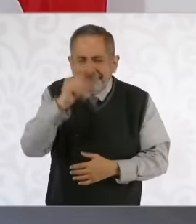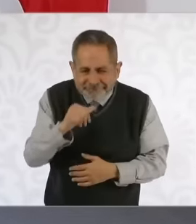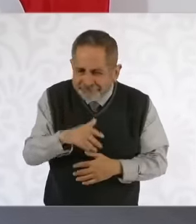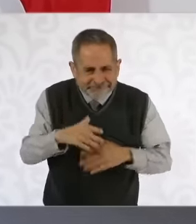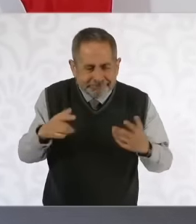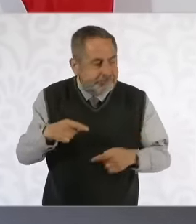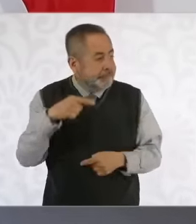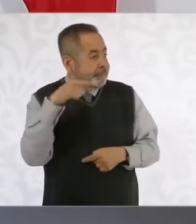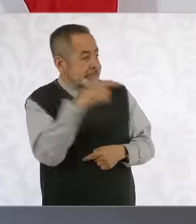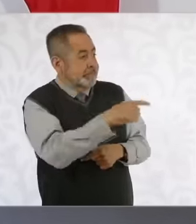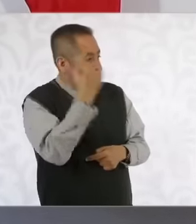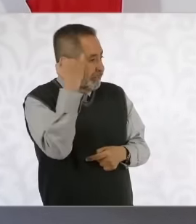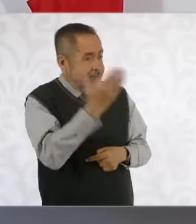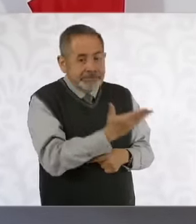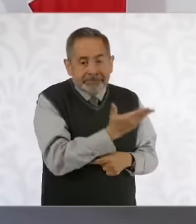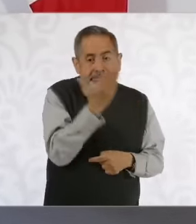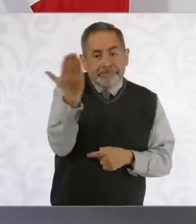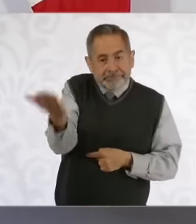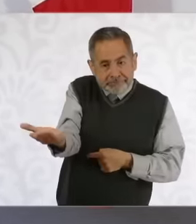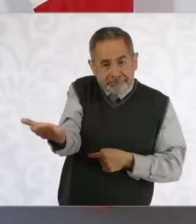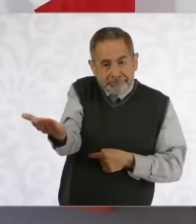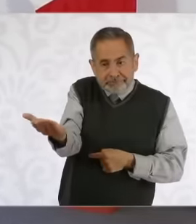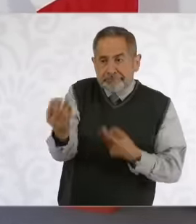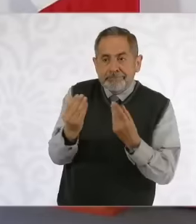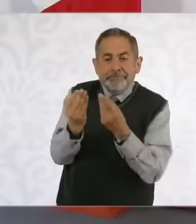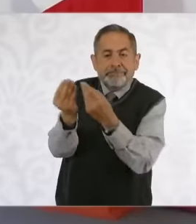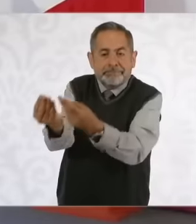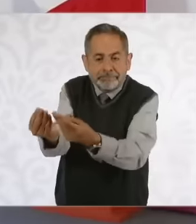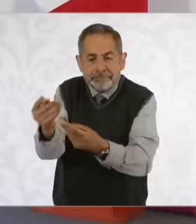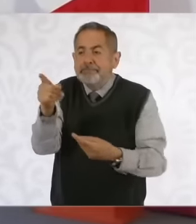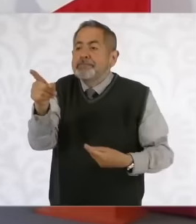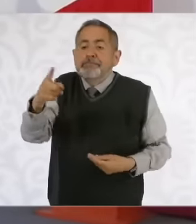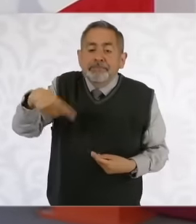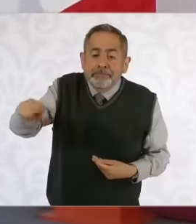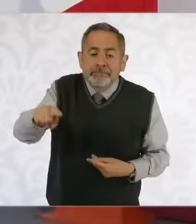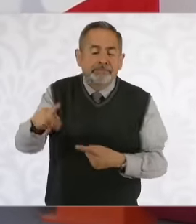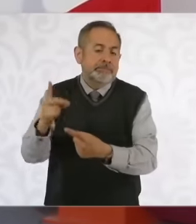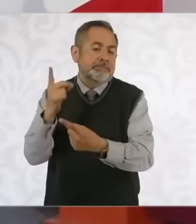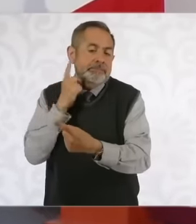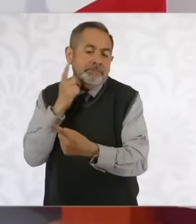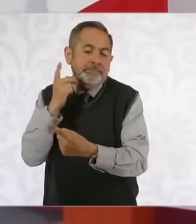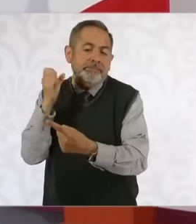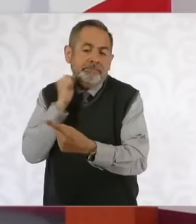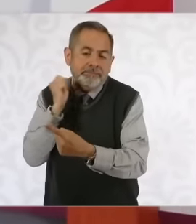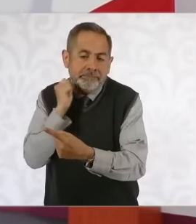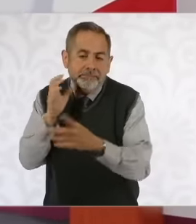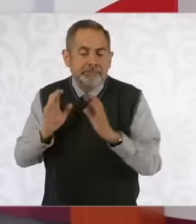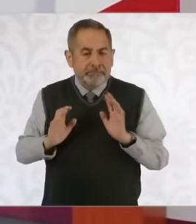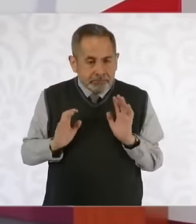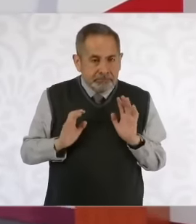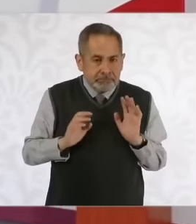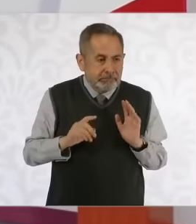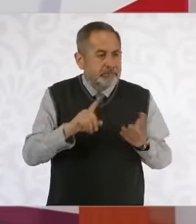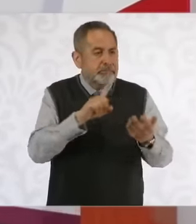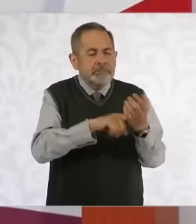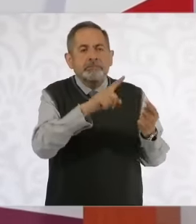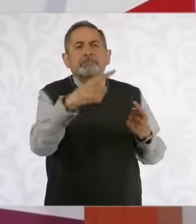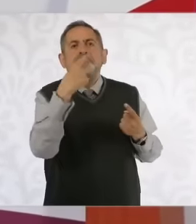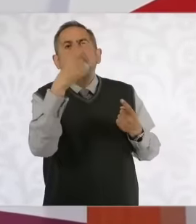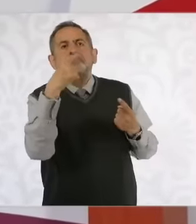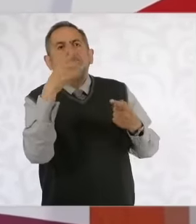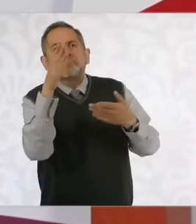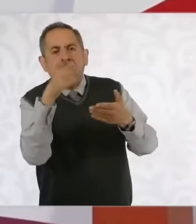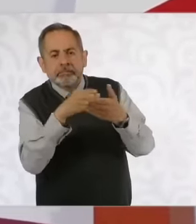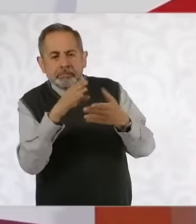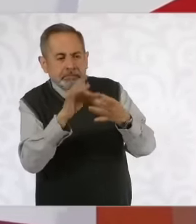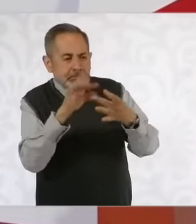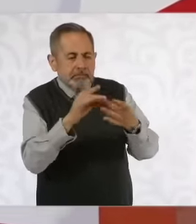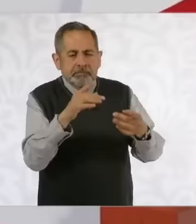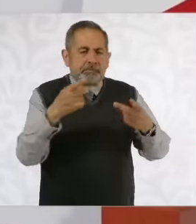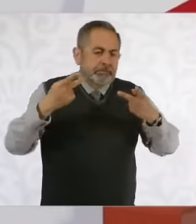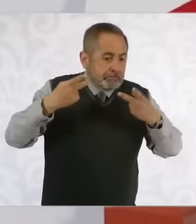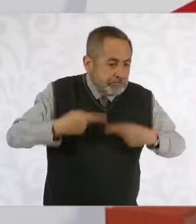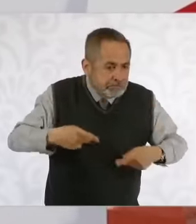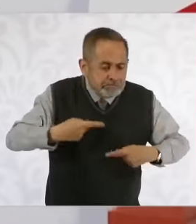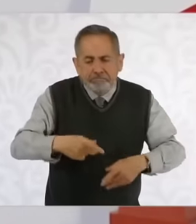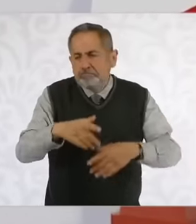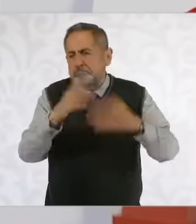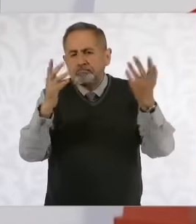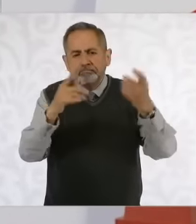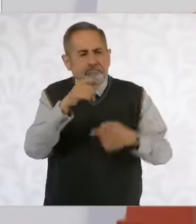proposal is presented where they are legislating against protections from legal entities that do not have